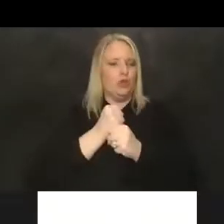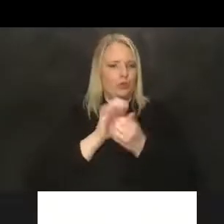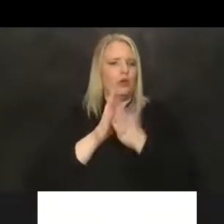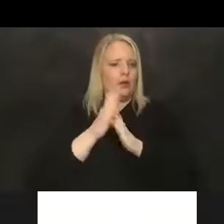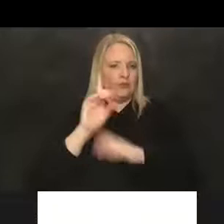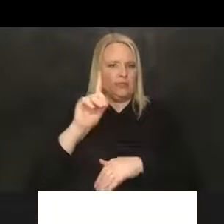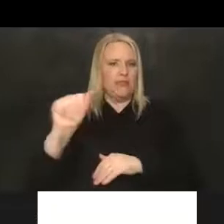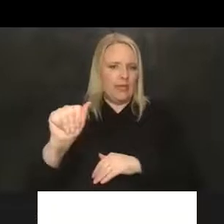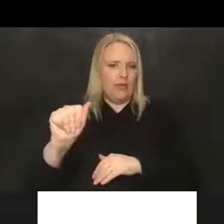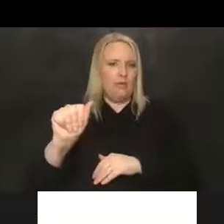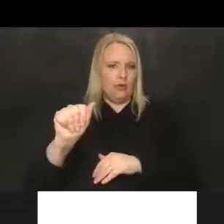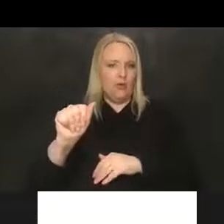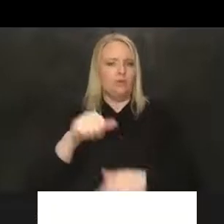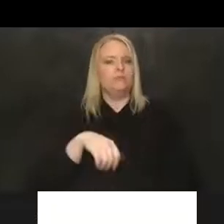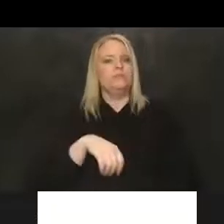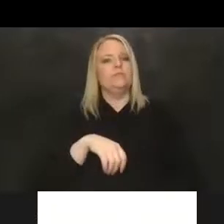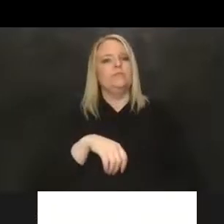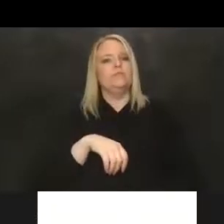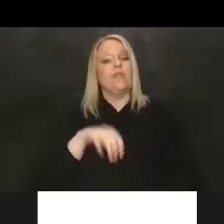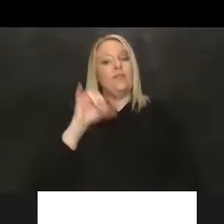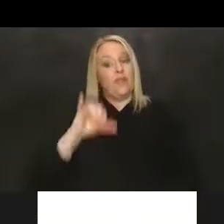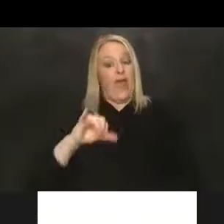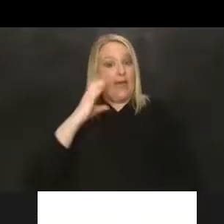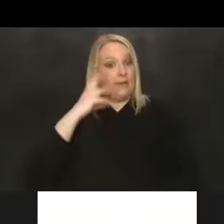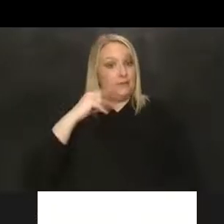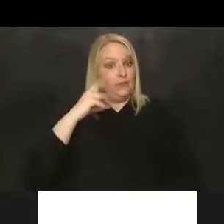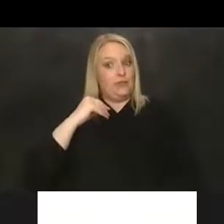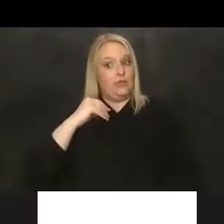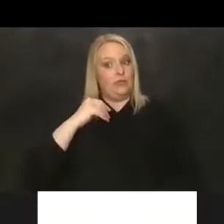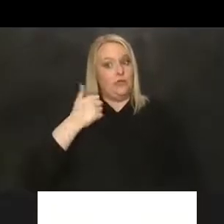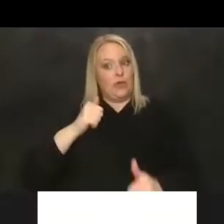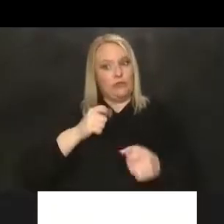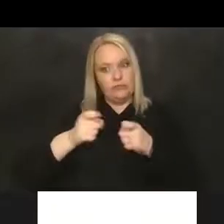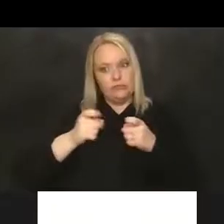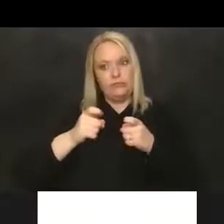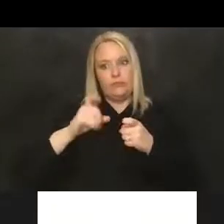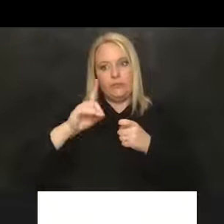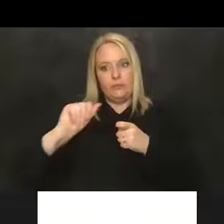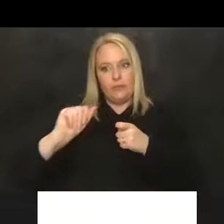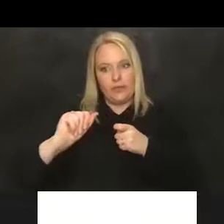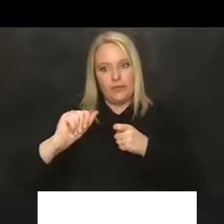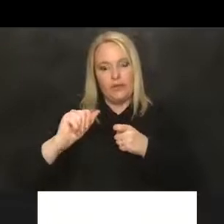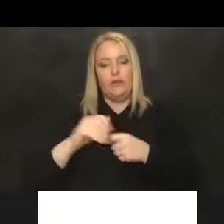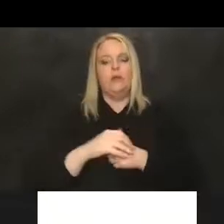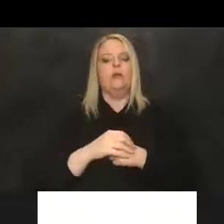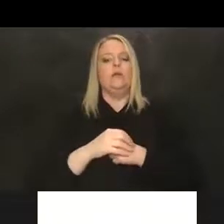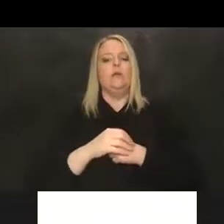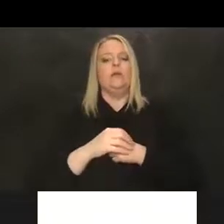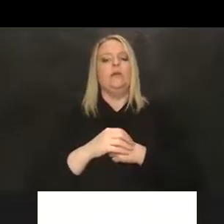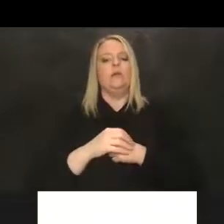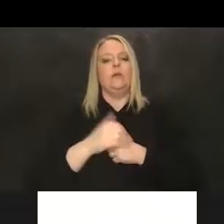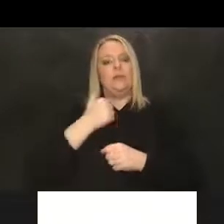the experience of dealing with the disability, of having been in rehab for a year,